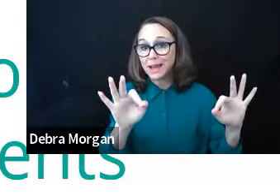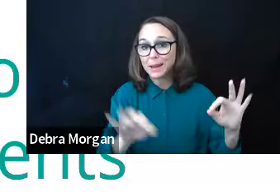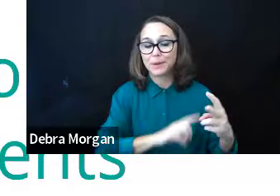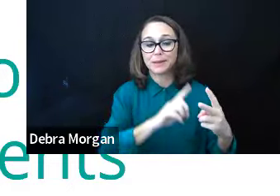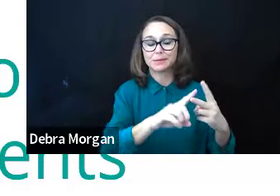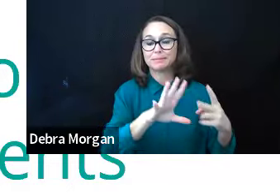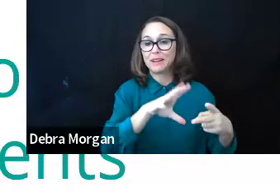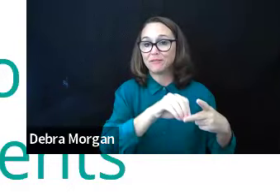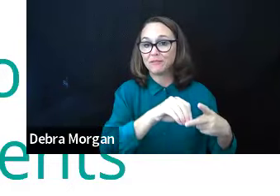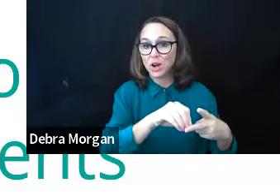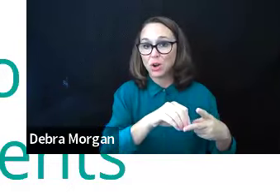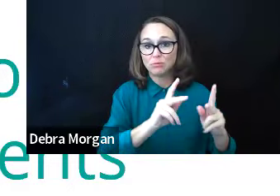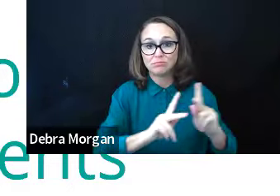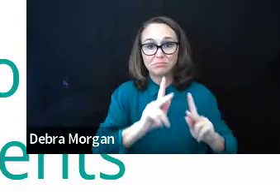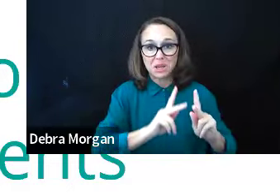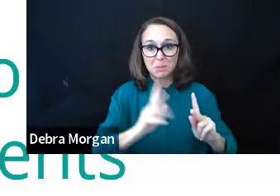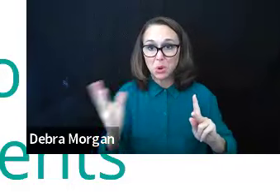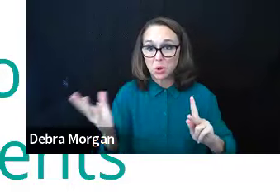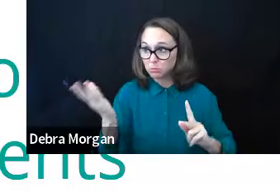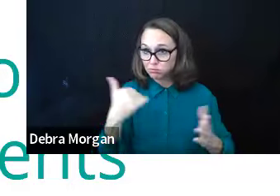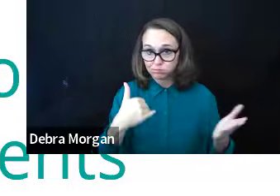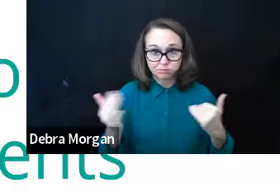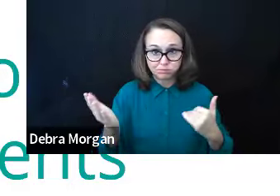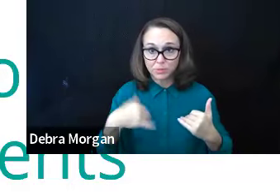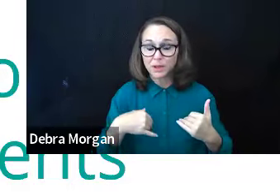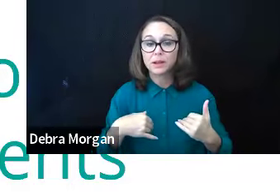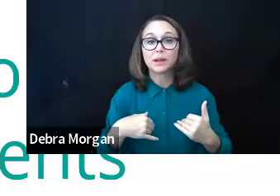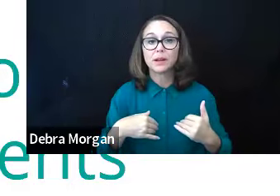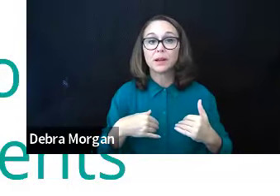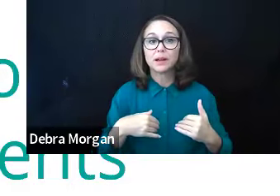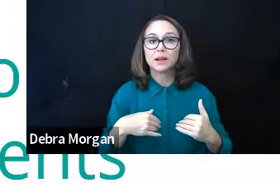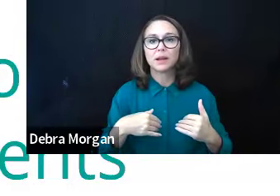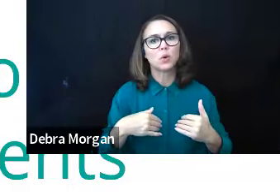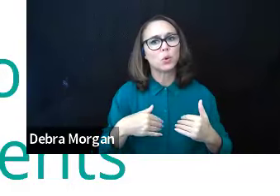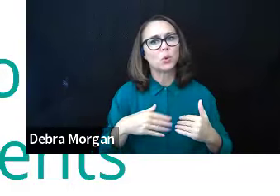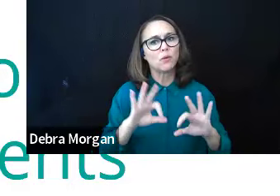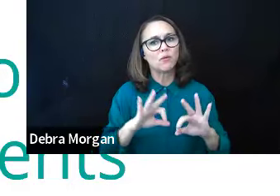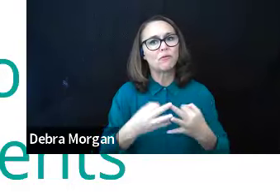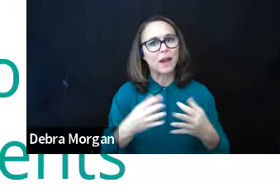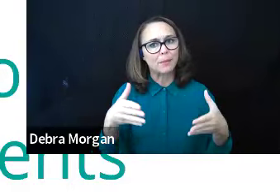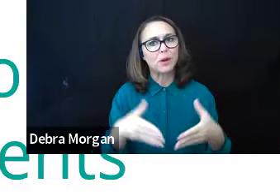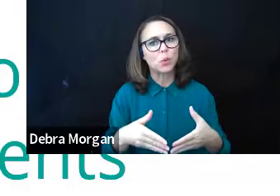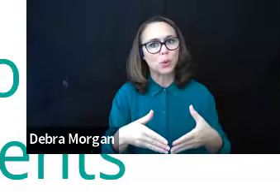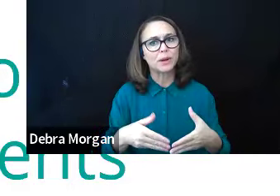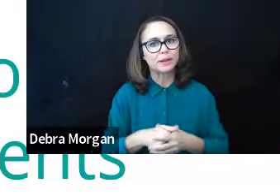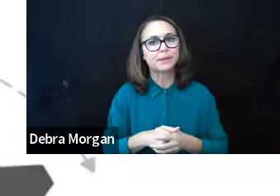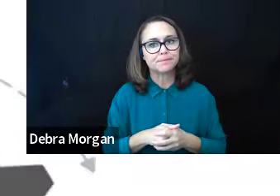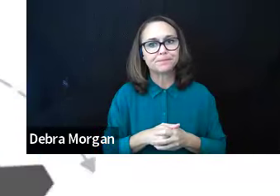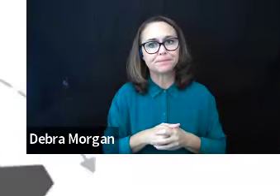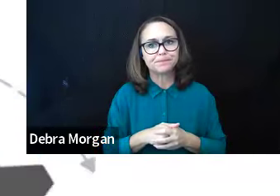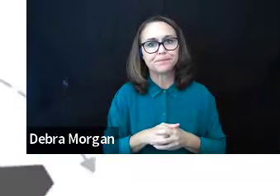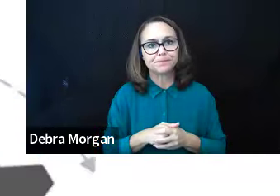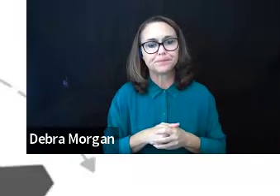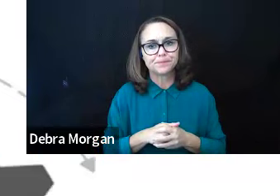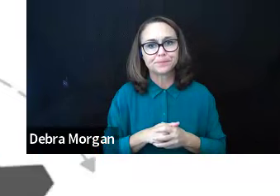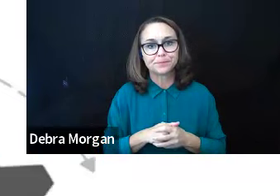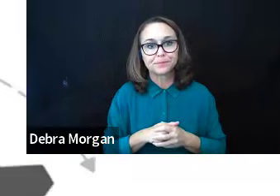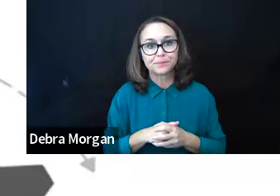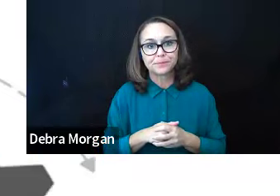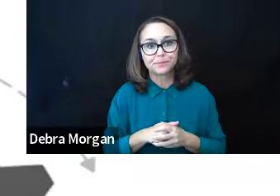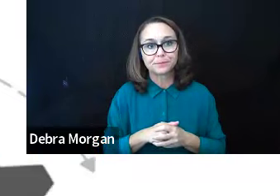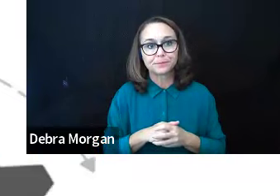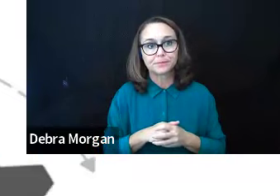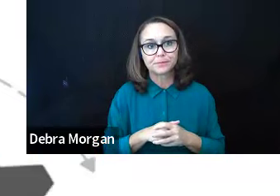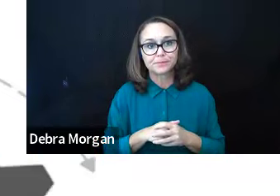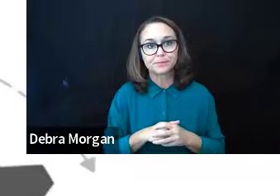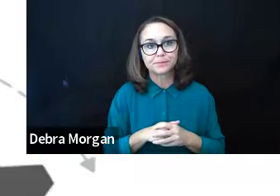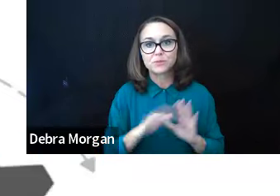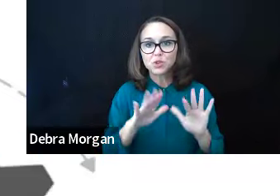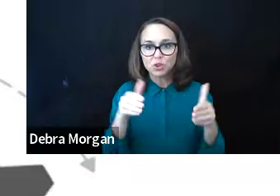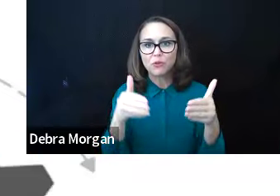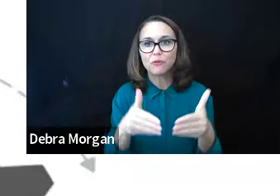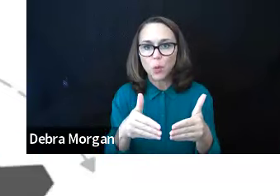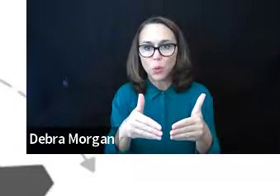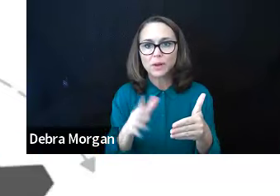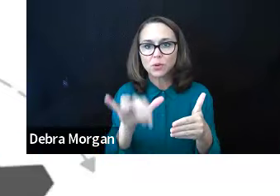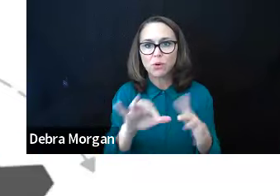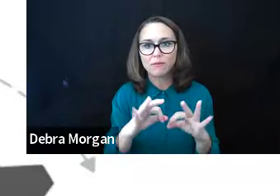it is, is very heavily family oriented. Next slide. What we wanted to do as they're moving